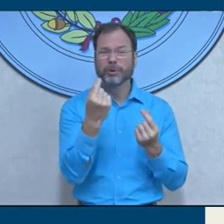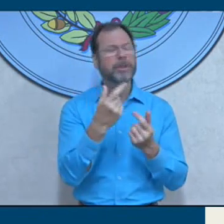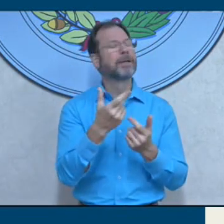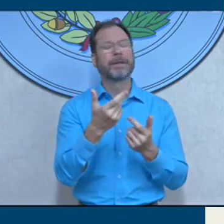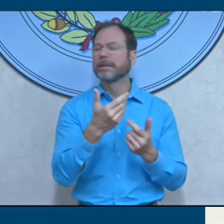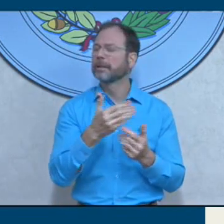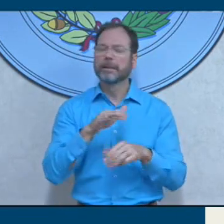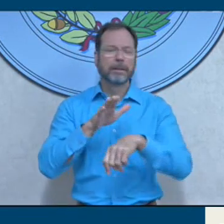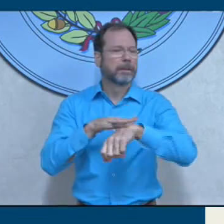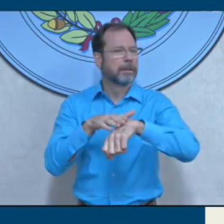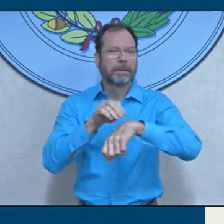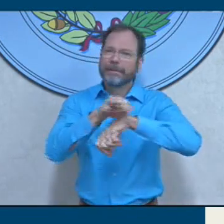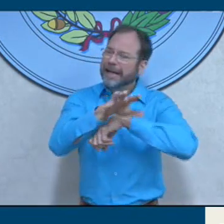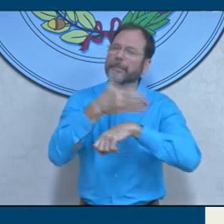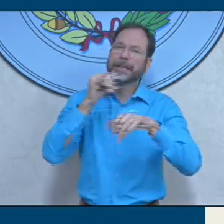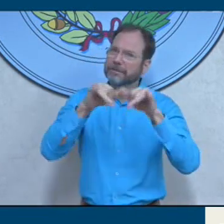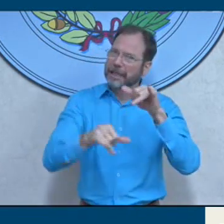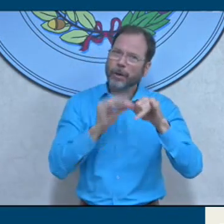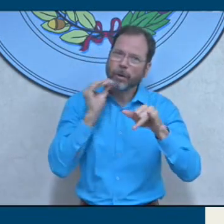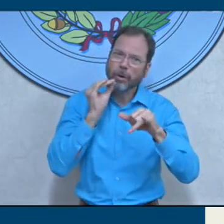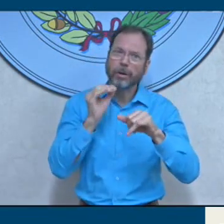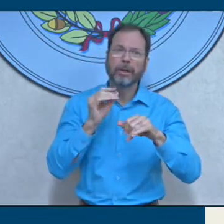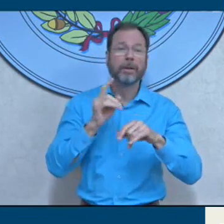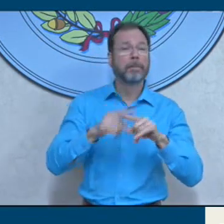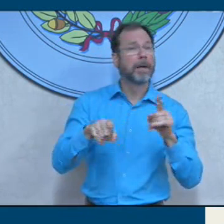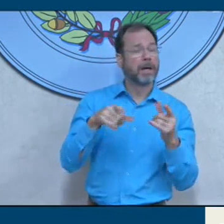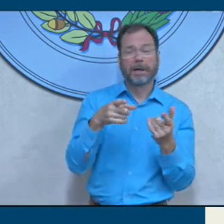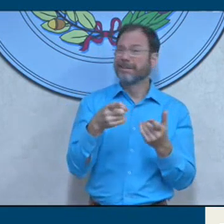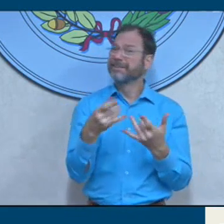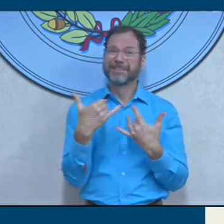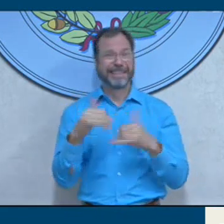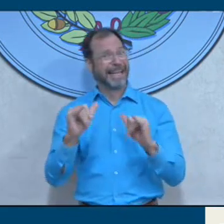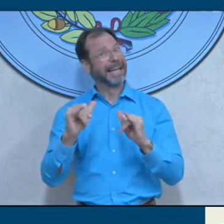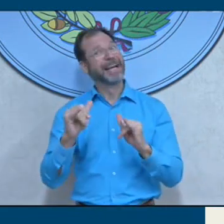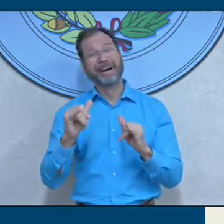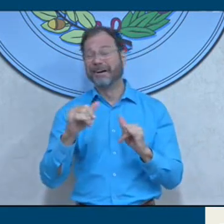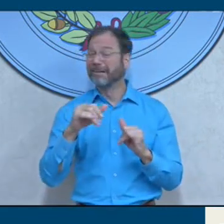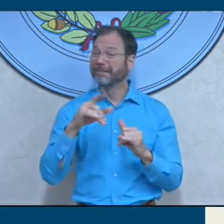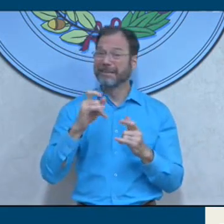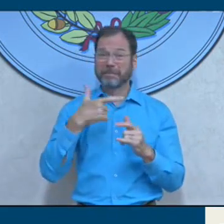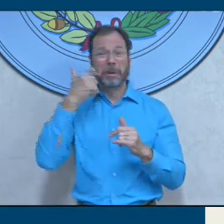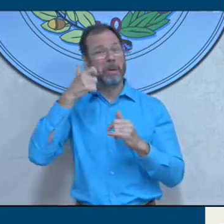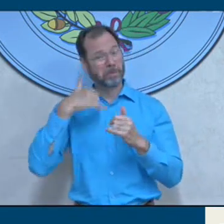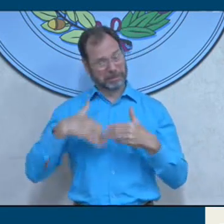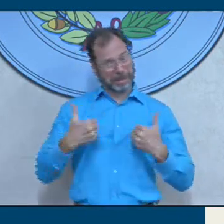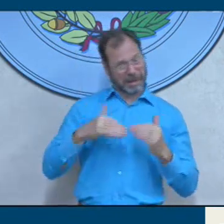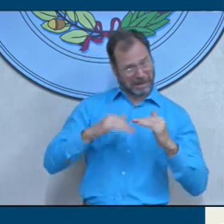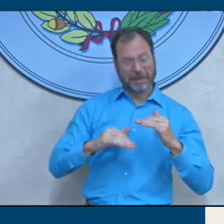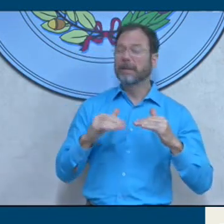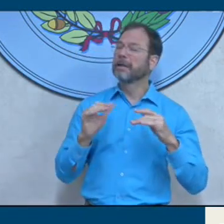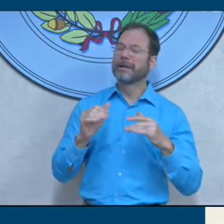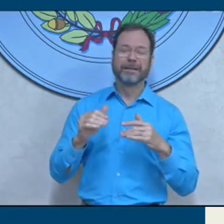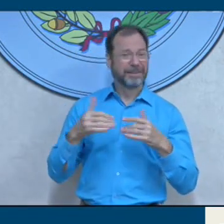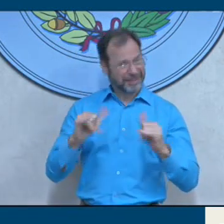UNLESS. YOU ARE IN THAT AGE GROUP IN ACTUALLY NEED TO GO OUT FOR SOME REASON. OUR RECOMMENDATION IS THAT YOU STILL REMAIN NOW. HOWEVER, YOU DON'T NEED TO BE OF THAT AGE